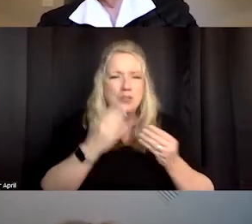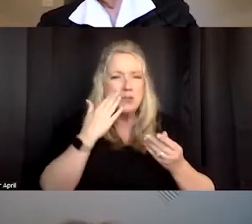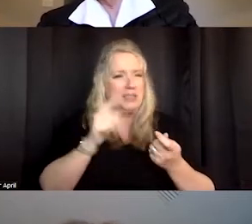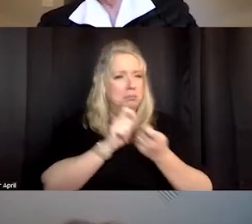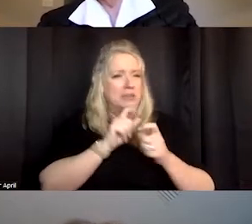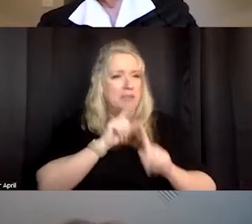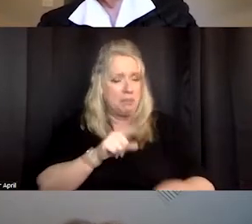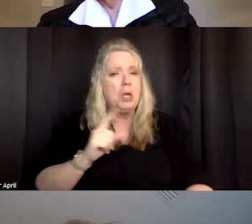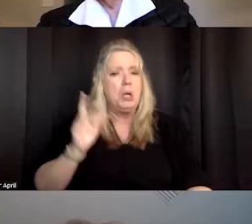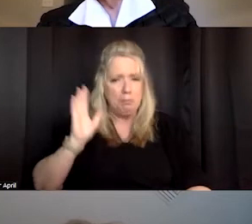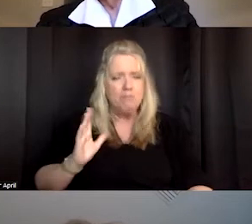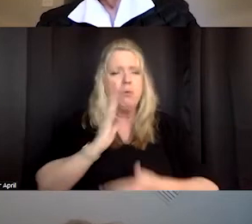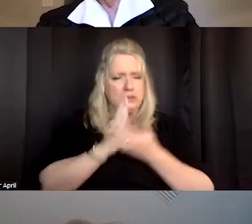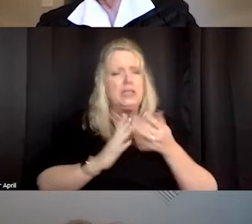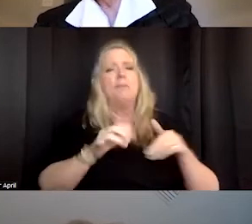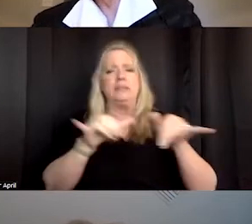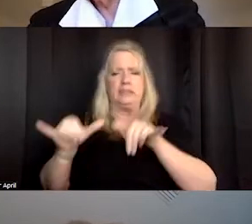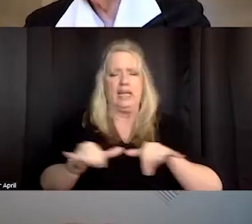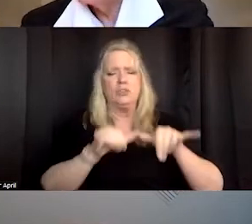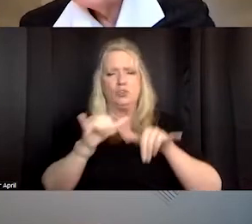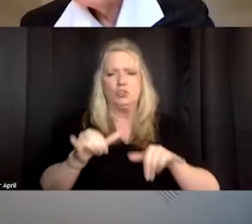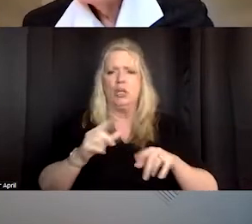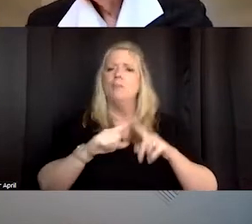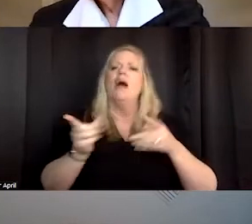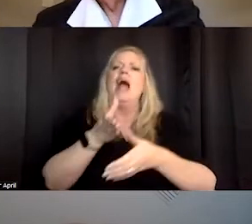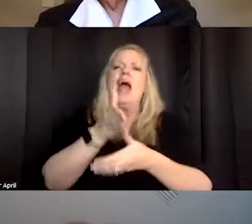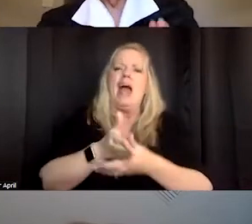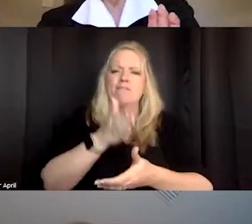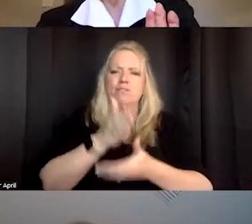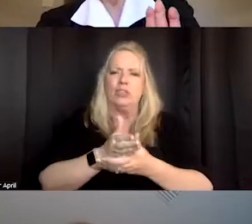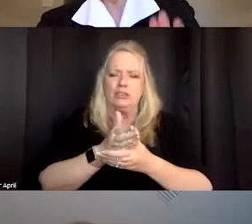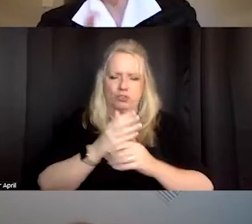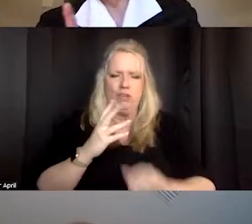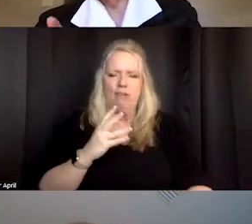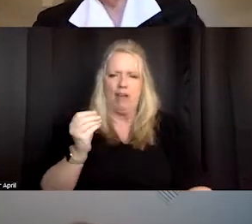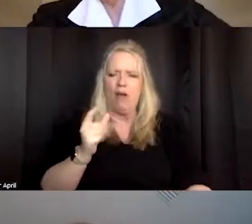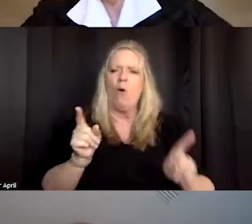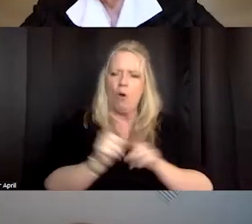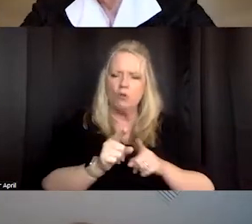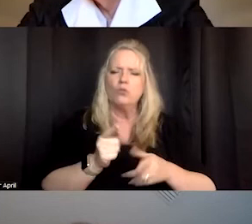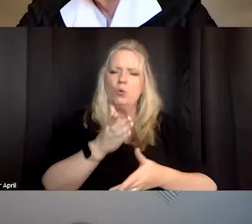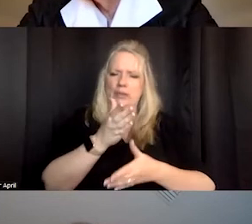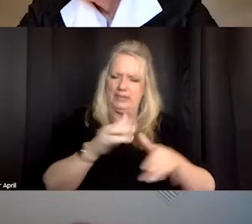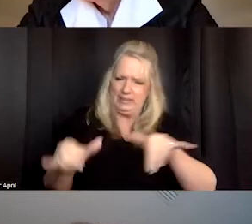WERE SOME STANDARDS. BUT IT IS AN AVERAGE. AND, THERE WERE ALSO STANDARDS ABOUT, DROPPED CALLS.